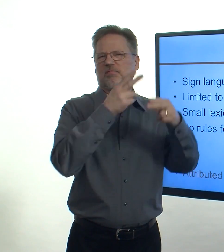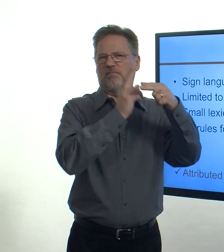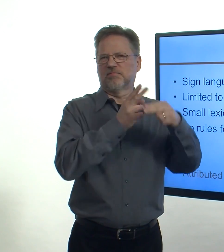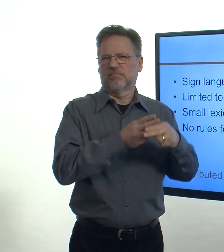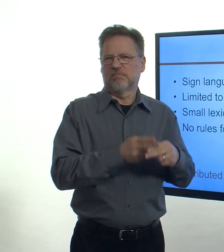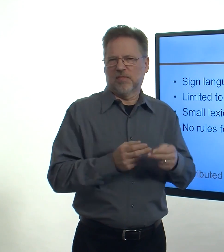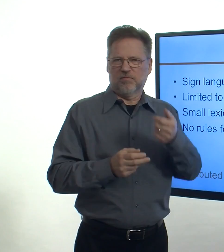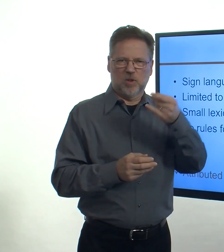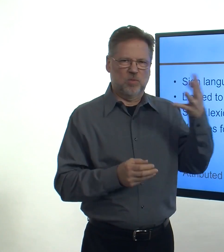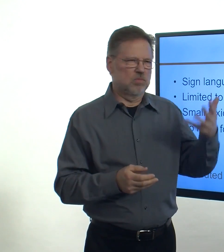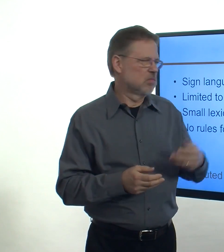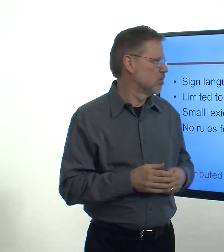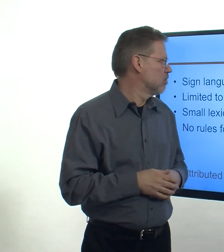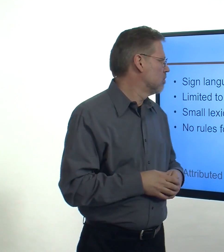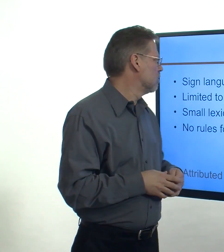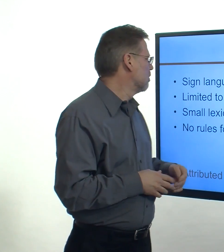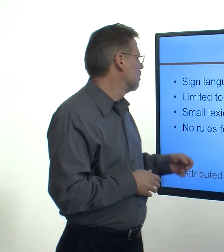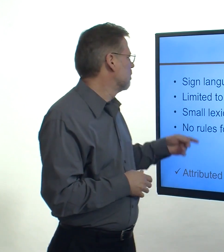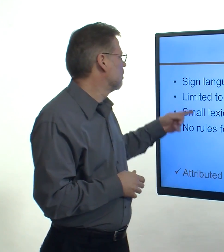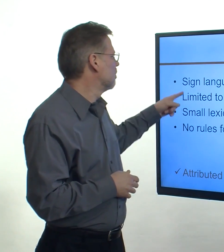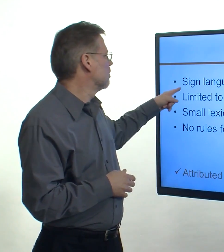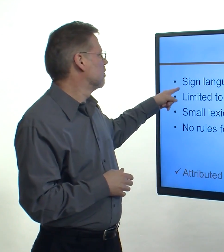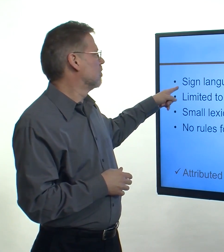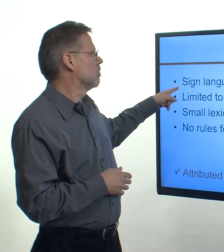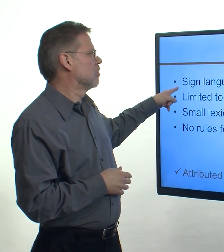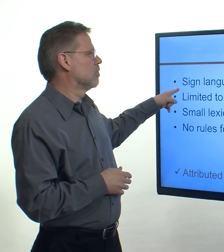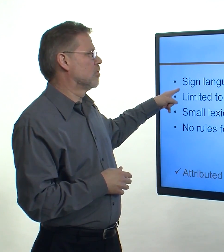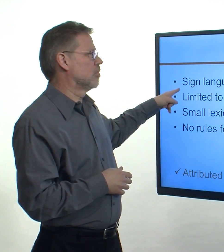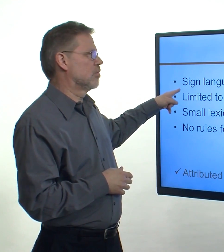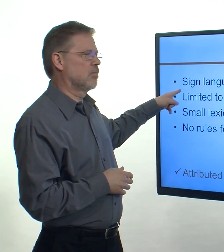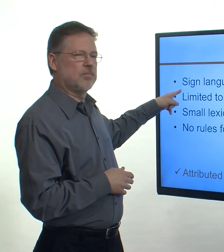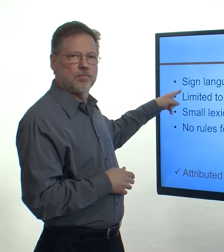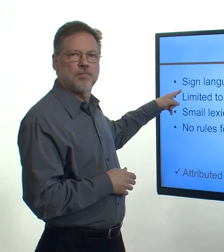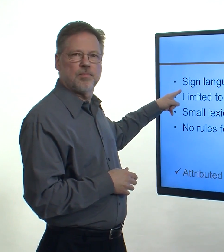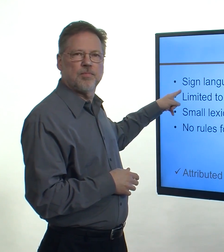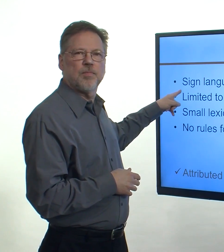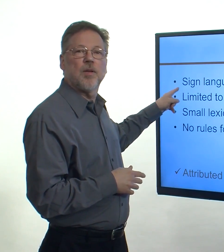I’ll go over a few points behind that thinking.